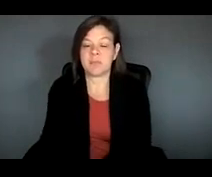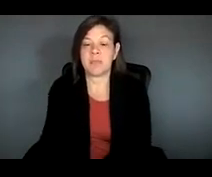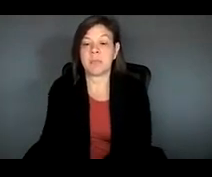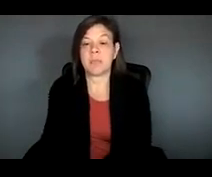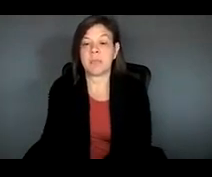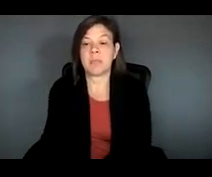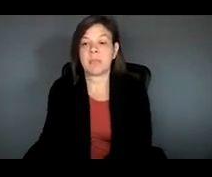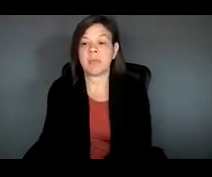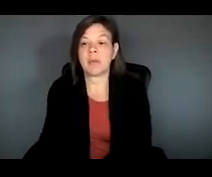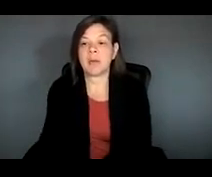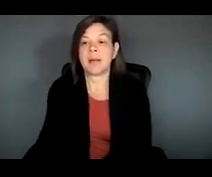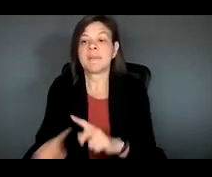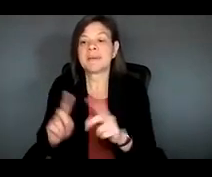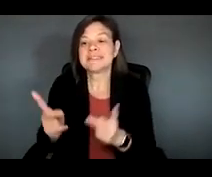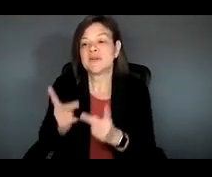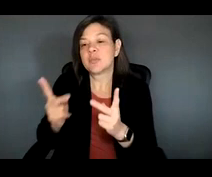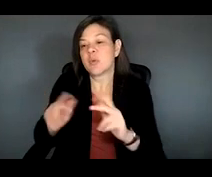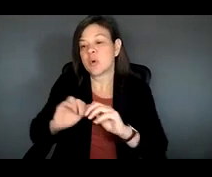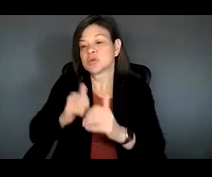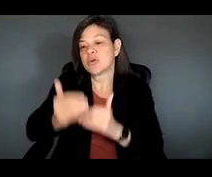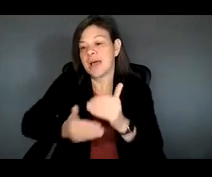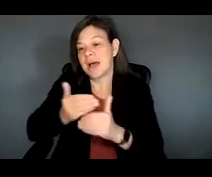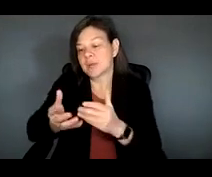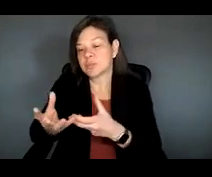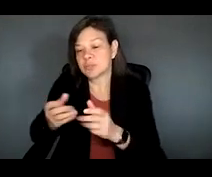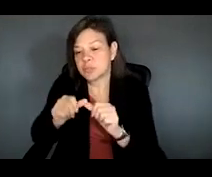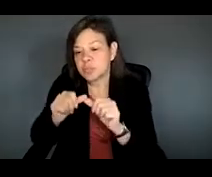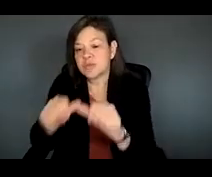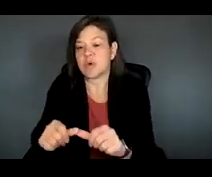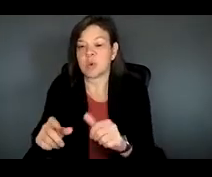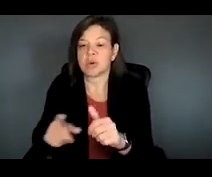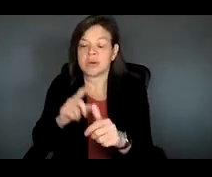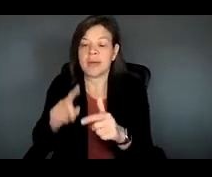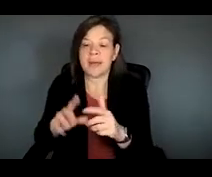for how to move forward, next steps to take, things like that. And as a wrap-up for the